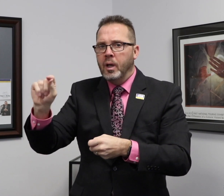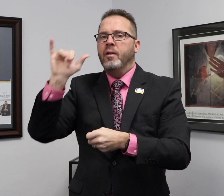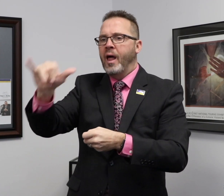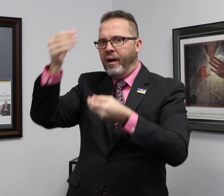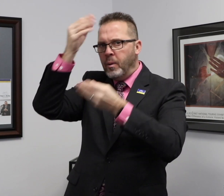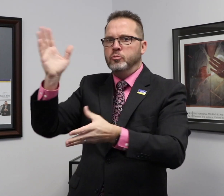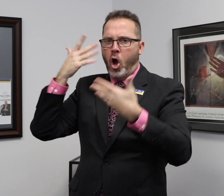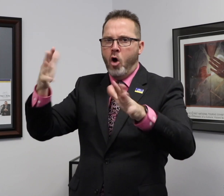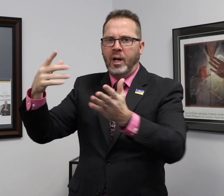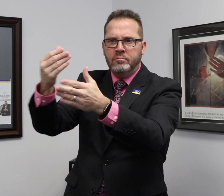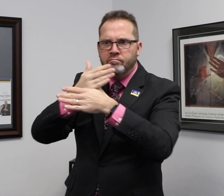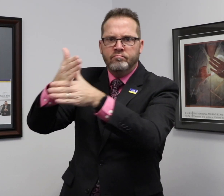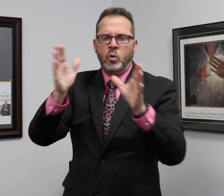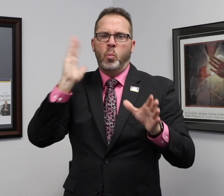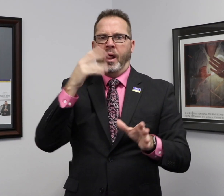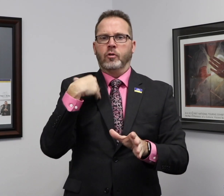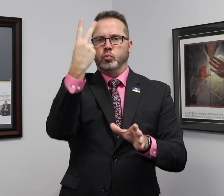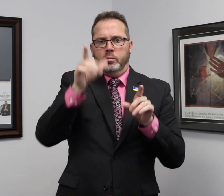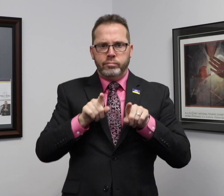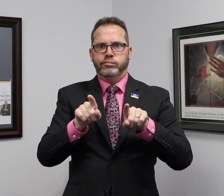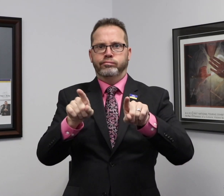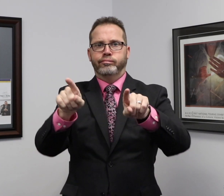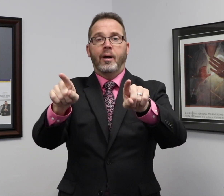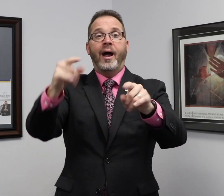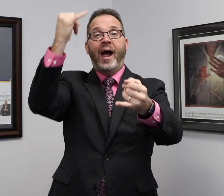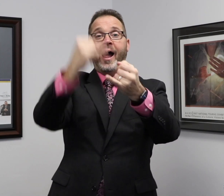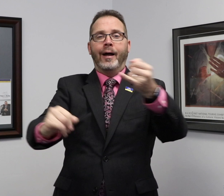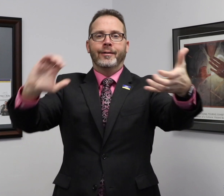celebrations will be happening in June of 2020. They will both be happening in collaboration,